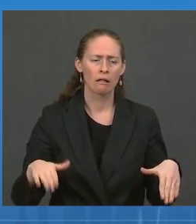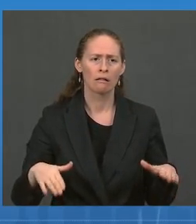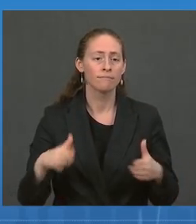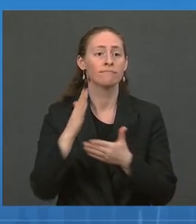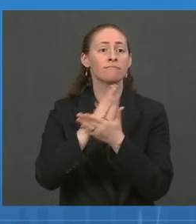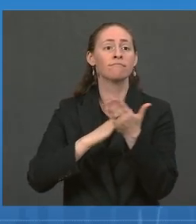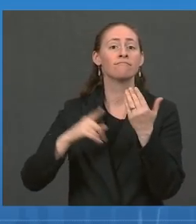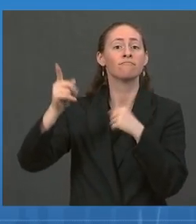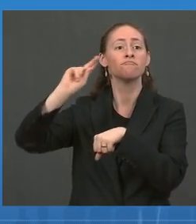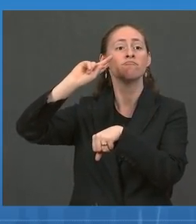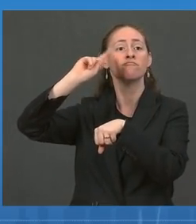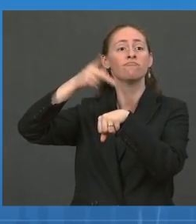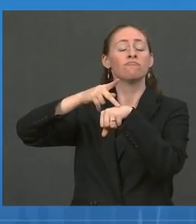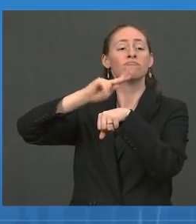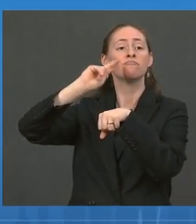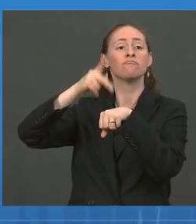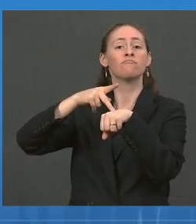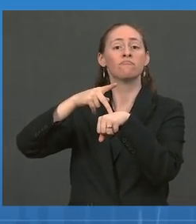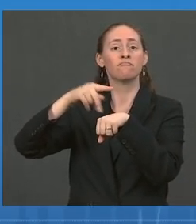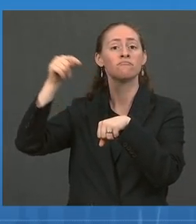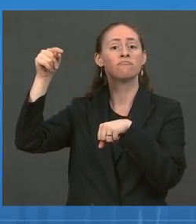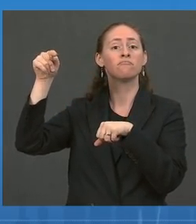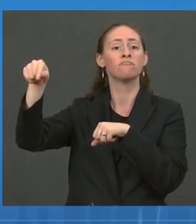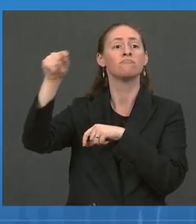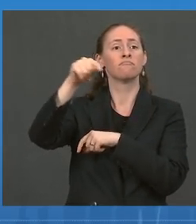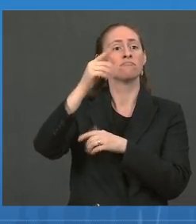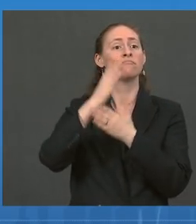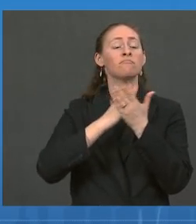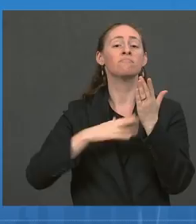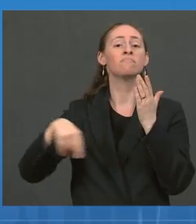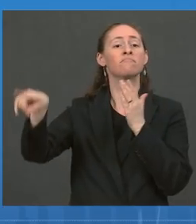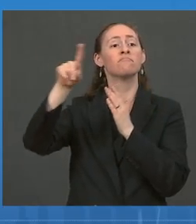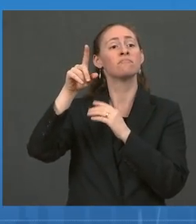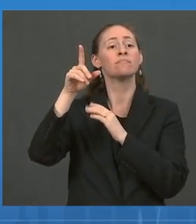that haven't taken the recommendations by the CDC.